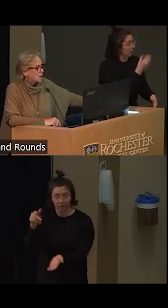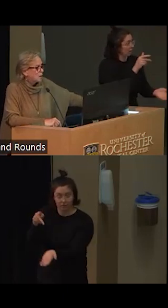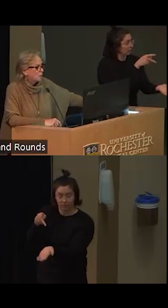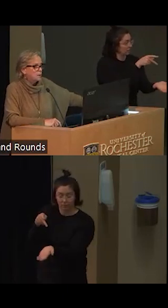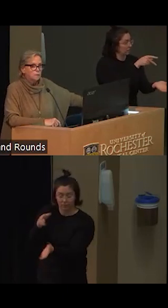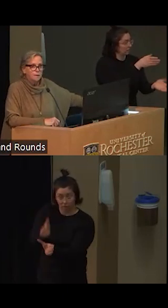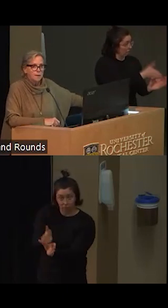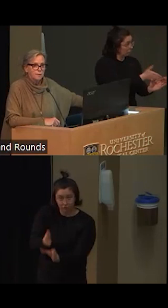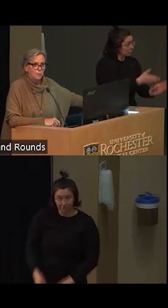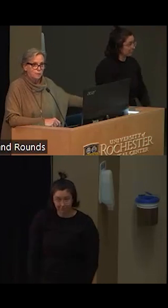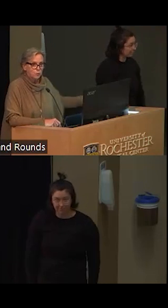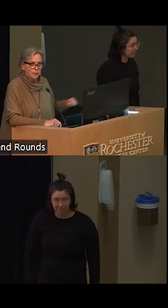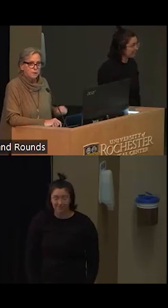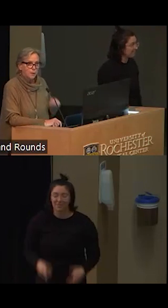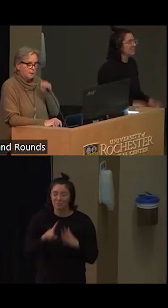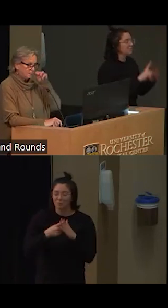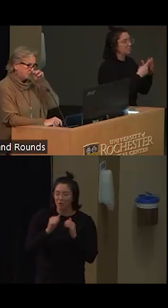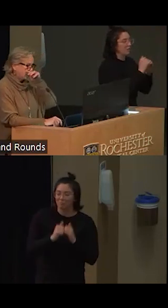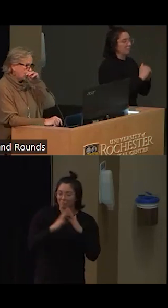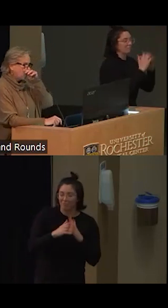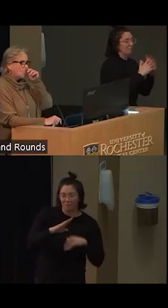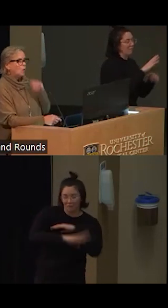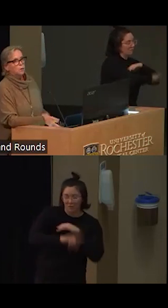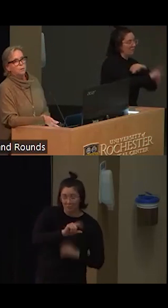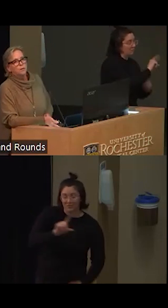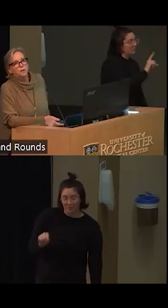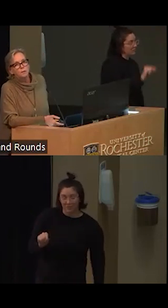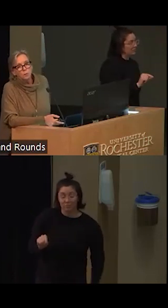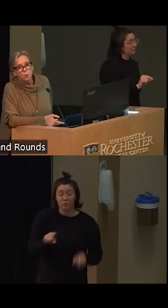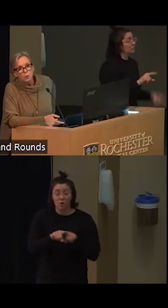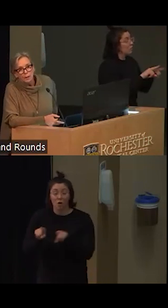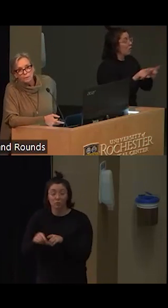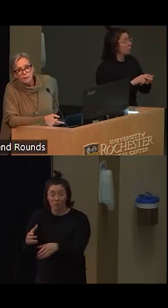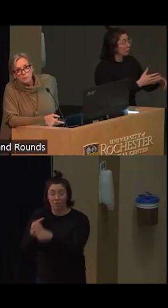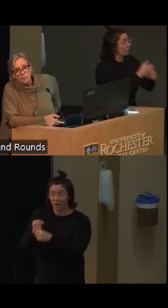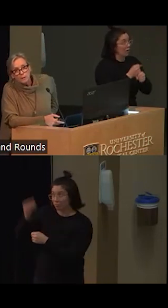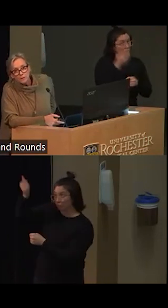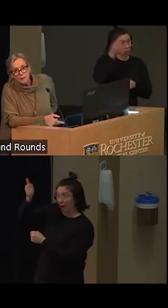uh we started that in the fall of 2020 we also received a small Grant from the Department of